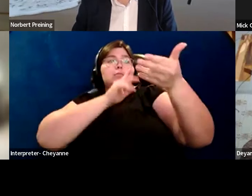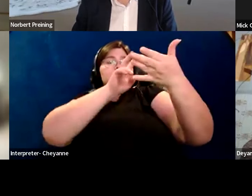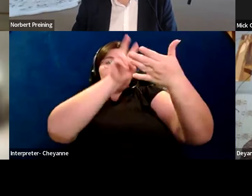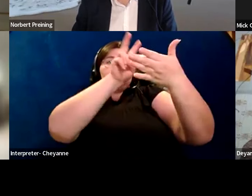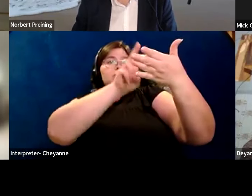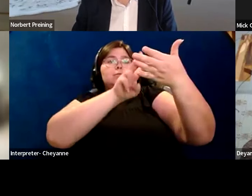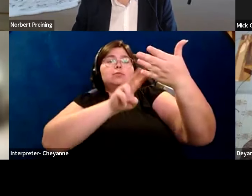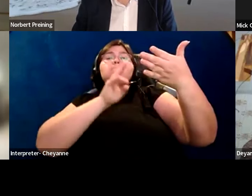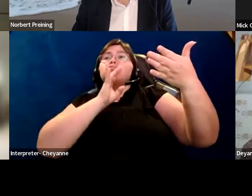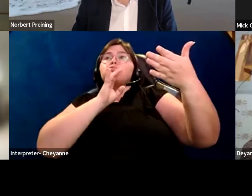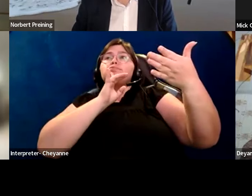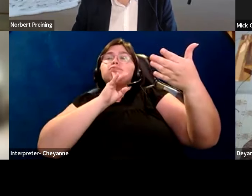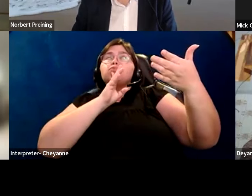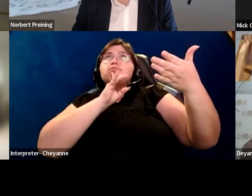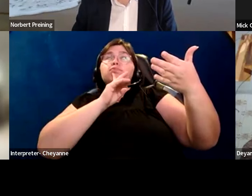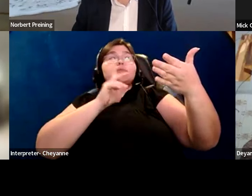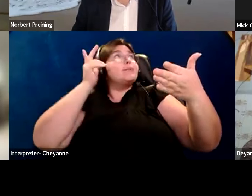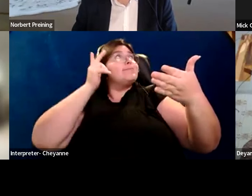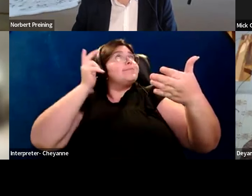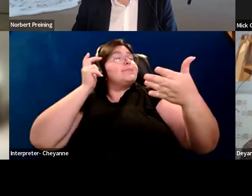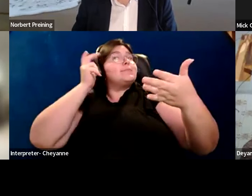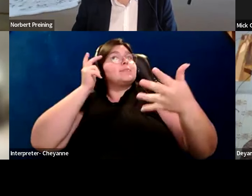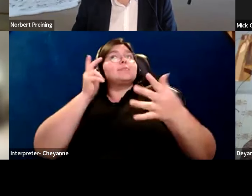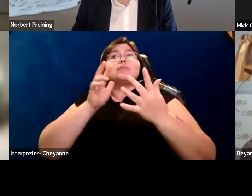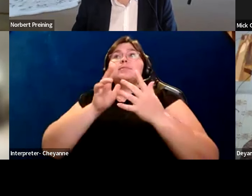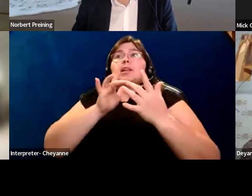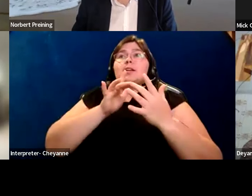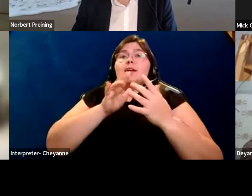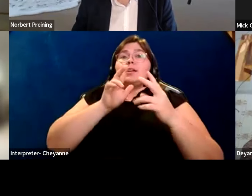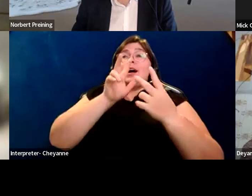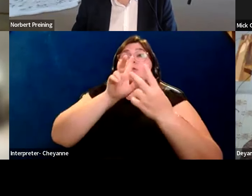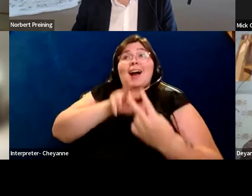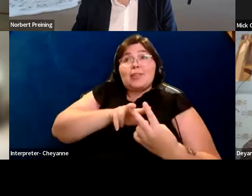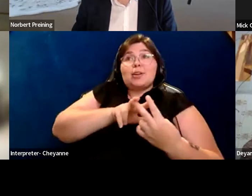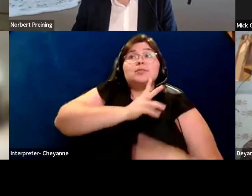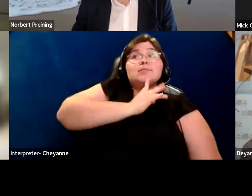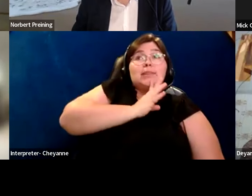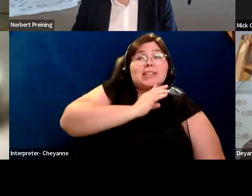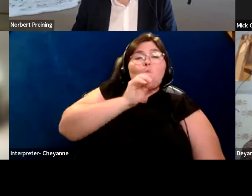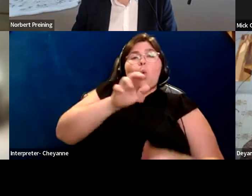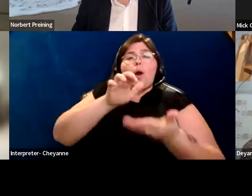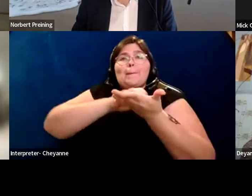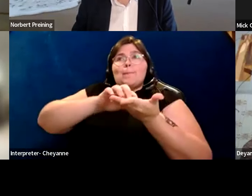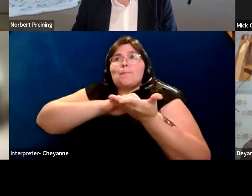and presenting it either through synthetic speech or Braille, et cetera.